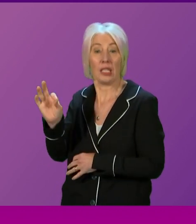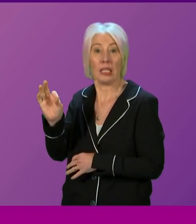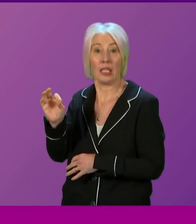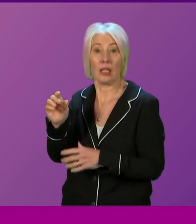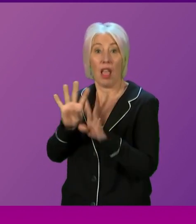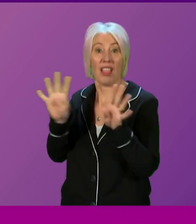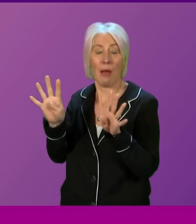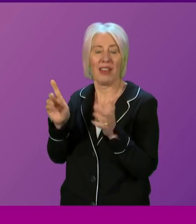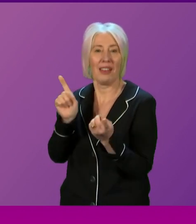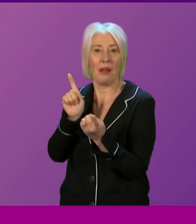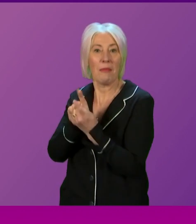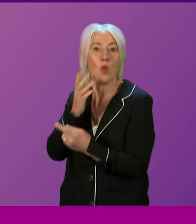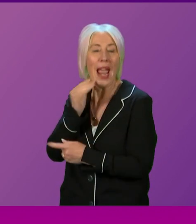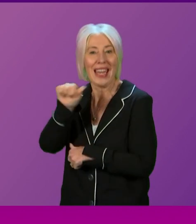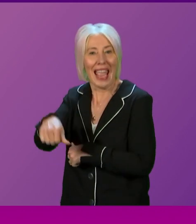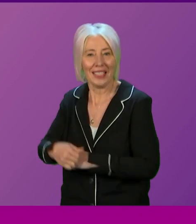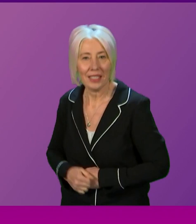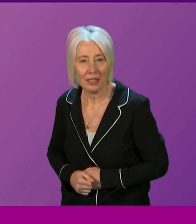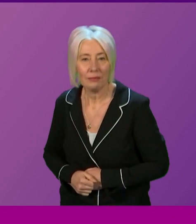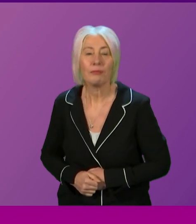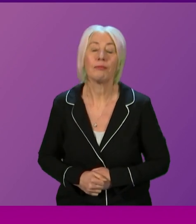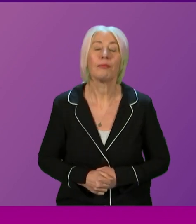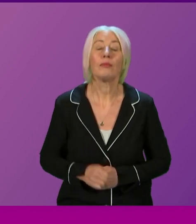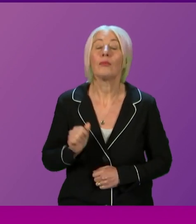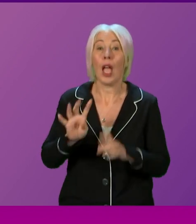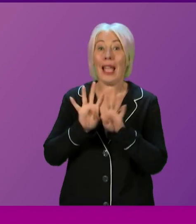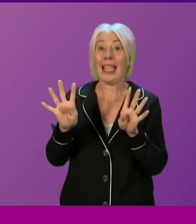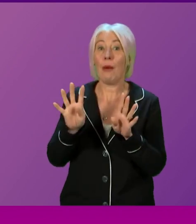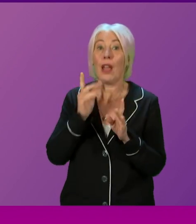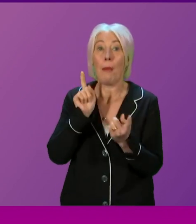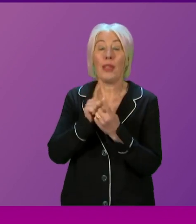next meet. The Cabinet will next meet on Tuesday.